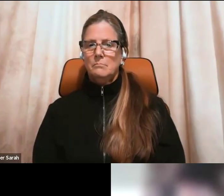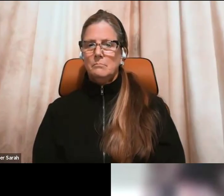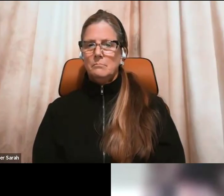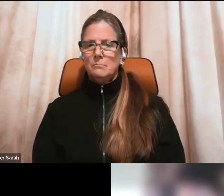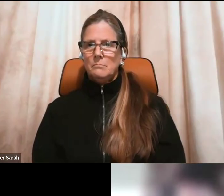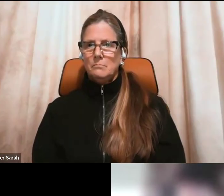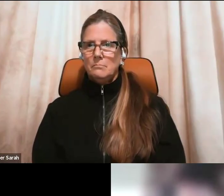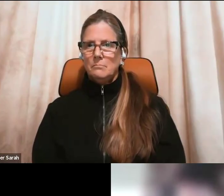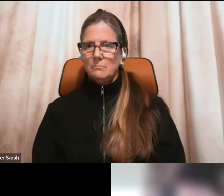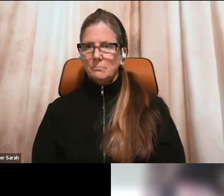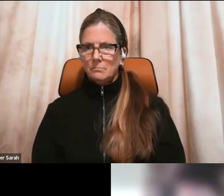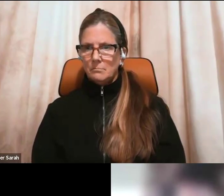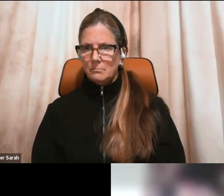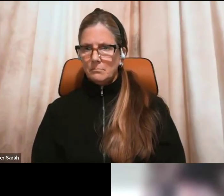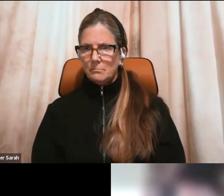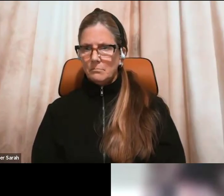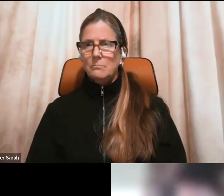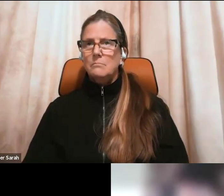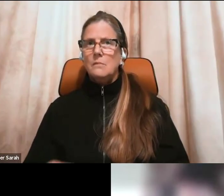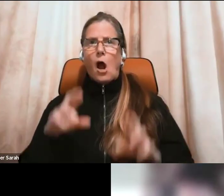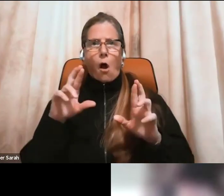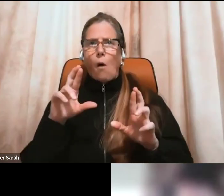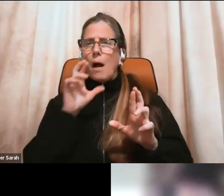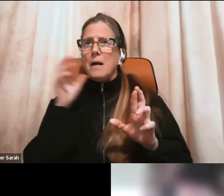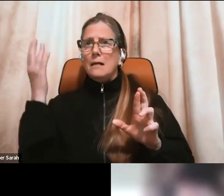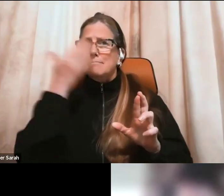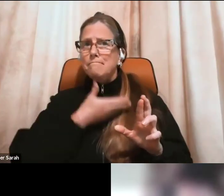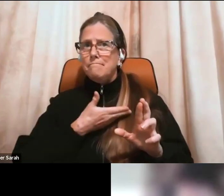Alright, just to make sure I'm not missing anything. Looks